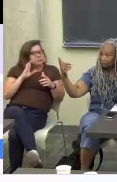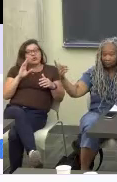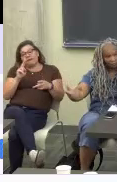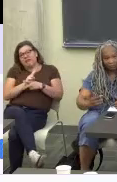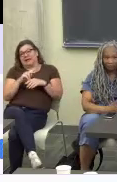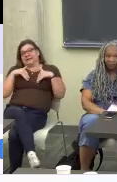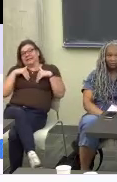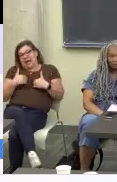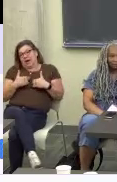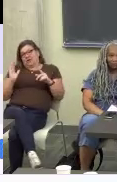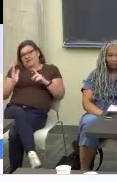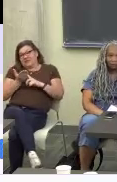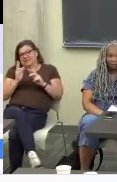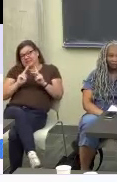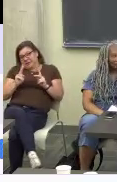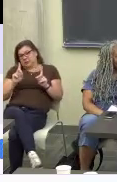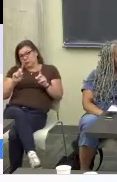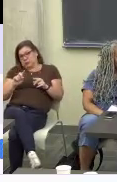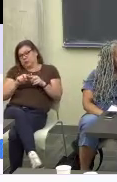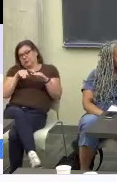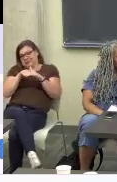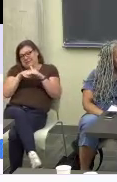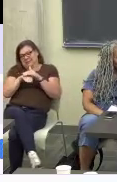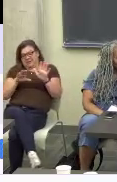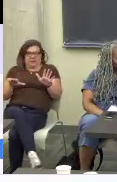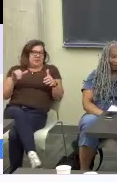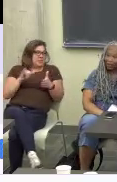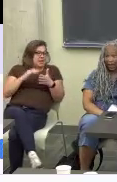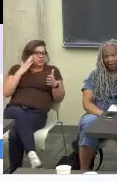That I just don't think that's what Well, that's what I'm not going to do anymore.